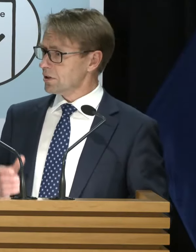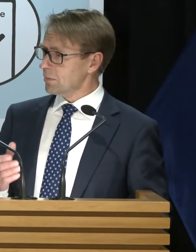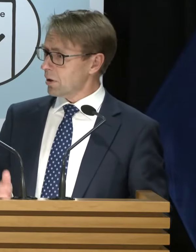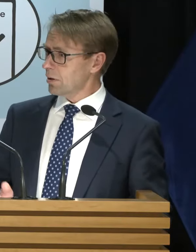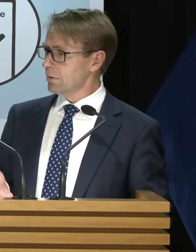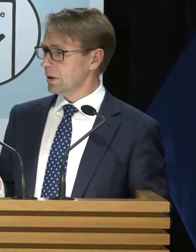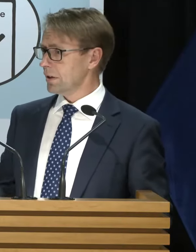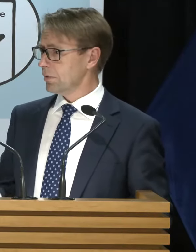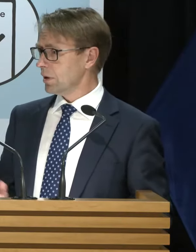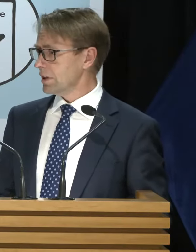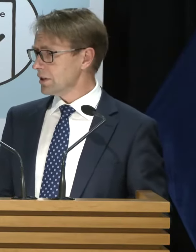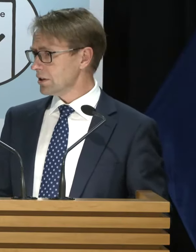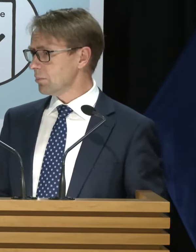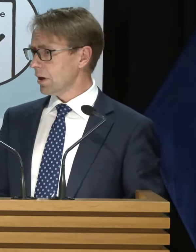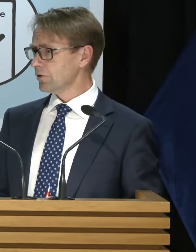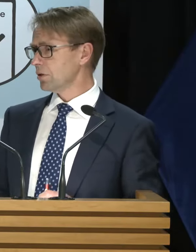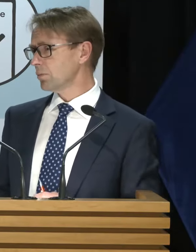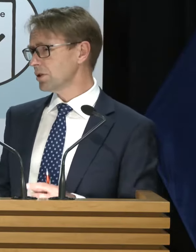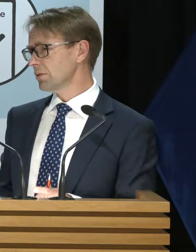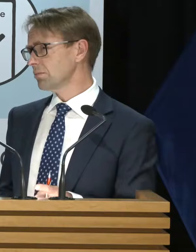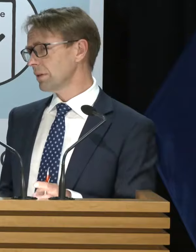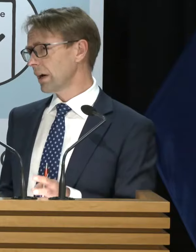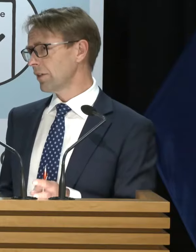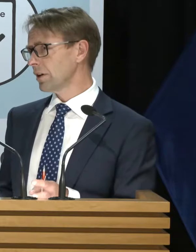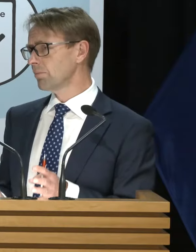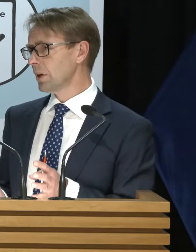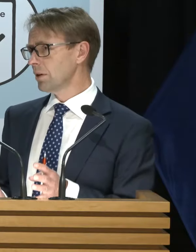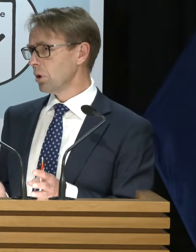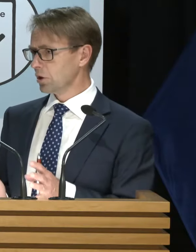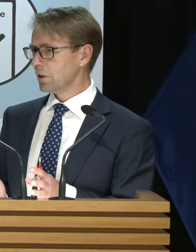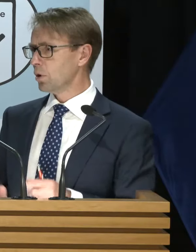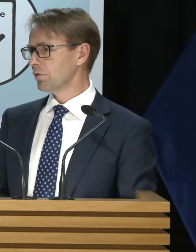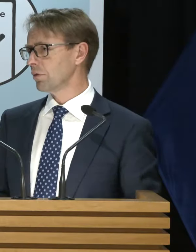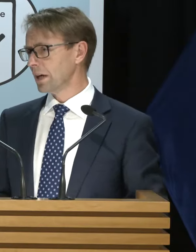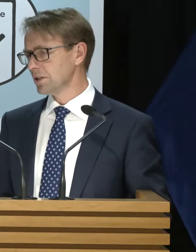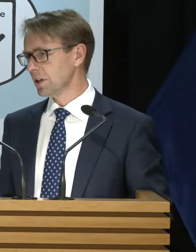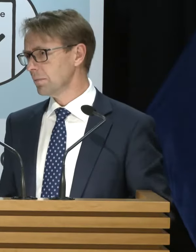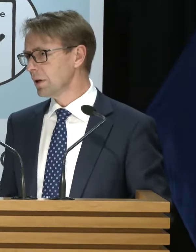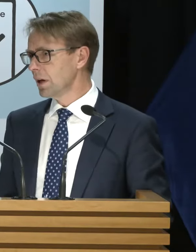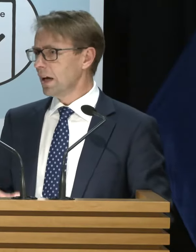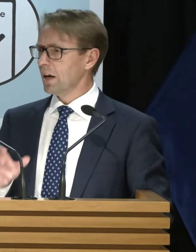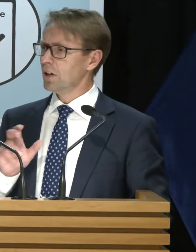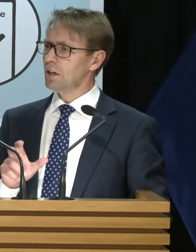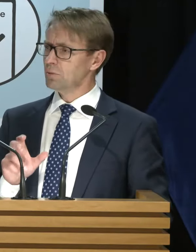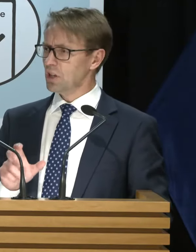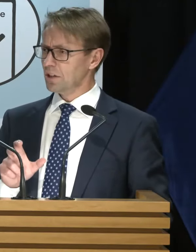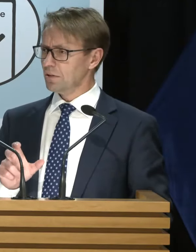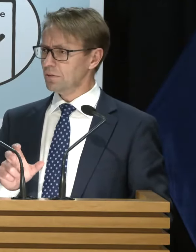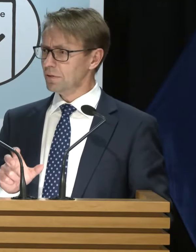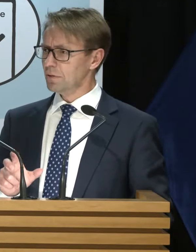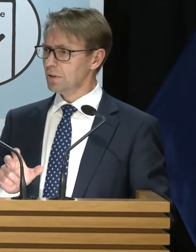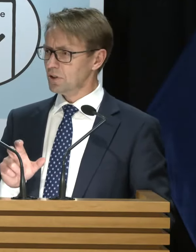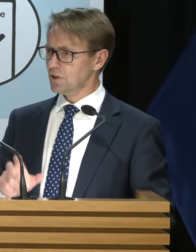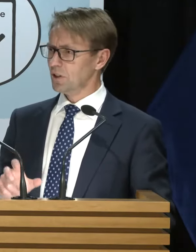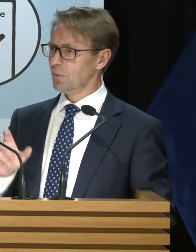efficacy against the Omicron variant. Especially with that third base is lactose.